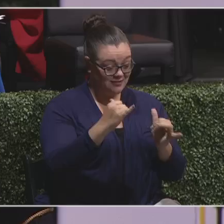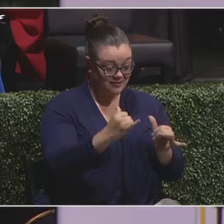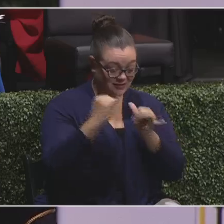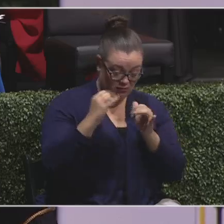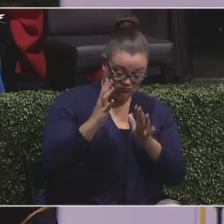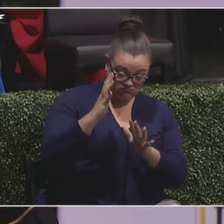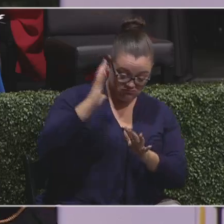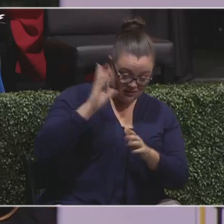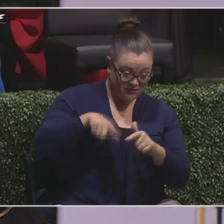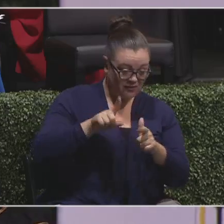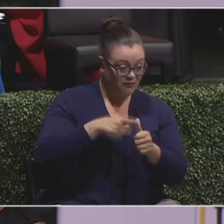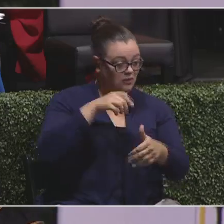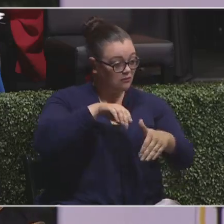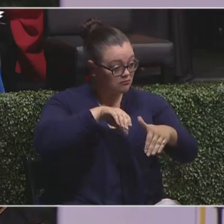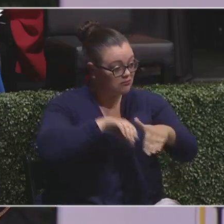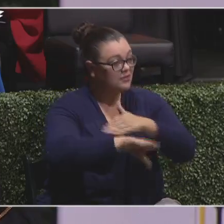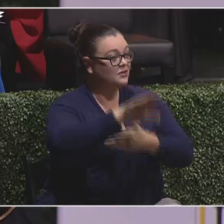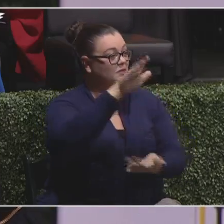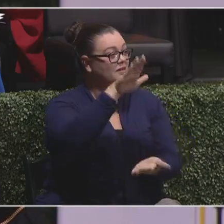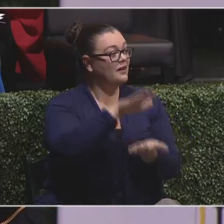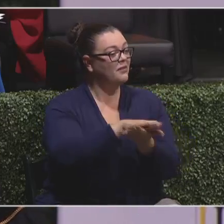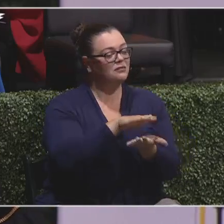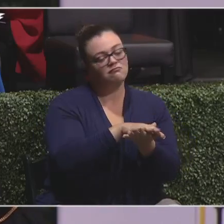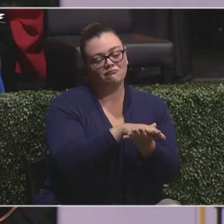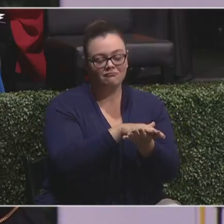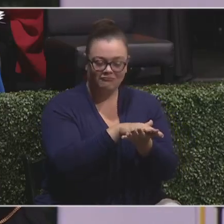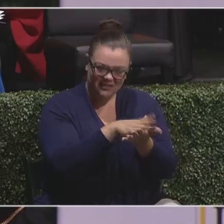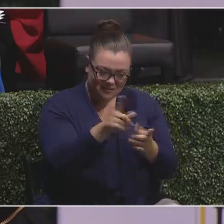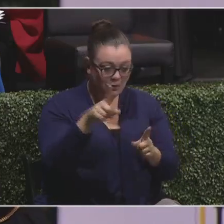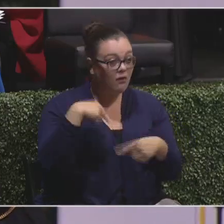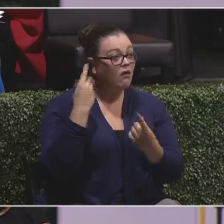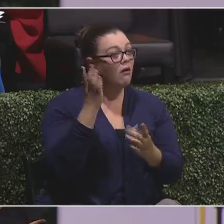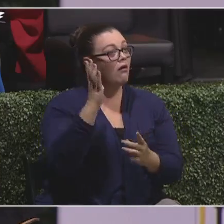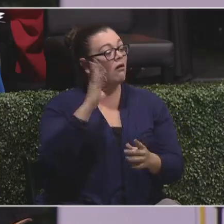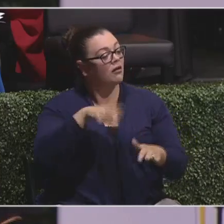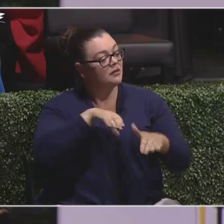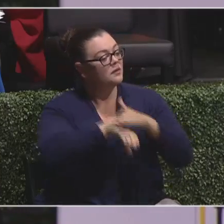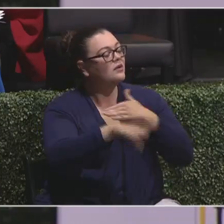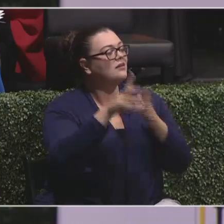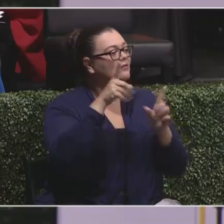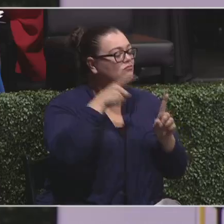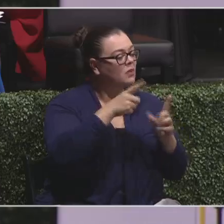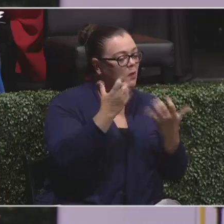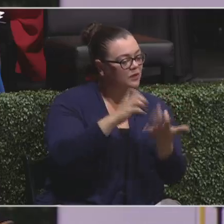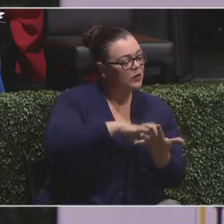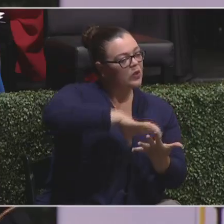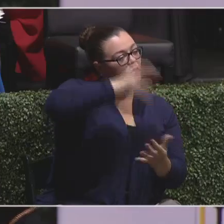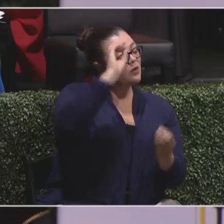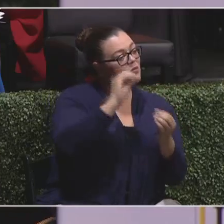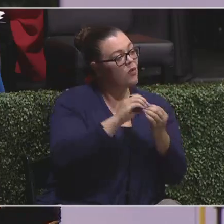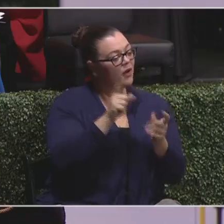A TRANSFORMATION THAT IS AS PROFOUND AS THE EVENTS WE LIVE THROUGH TOGETHER. YOU'RE NOT THE SAME PERSON THAT YOU WERE WHEN